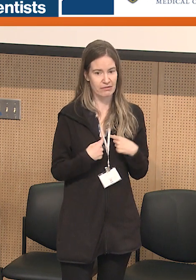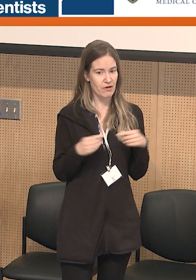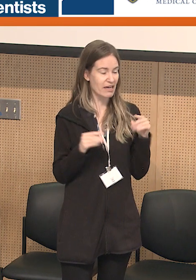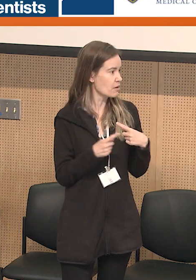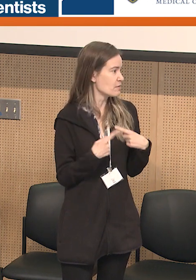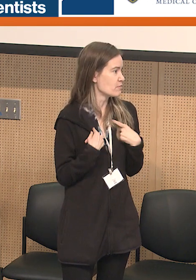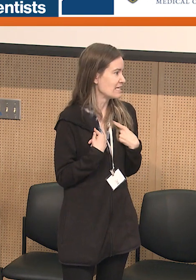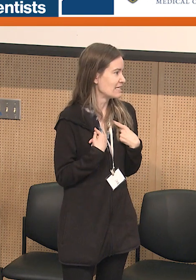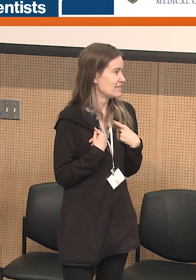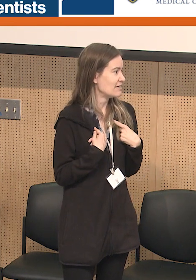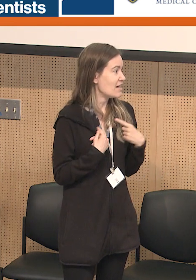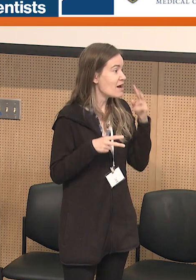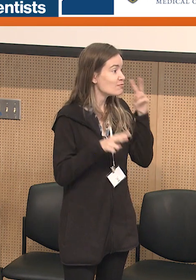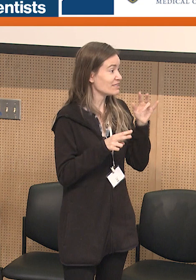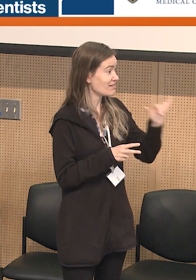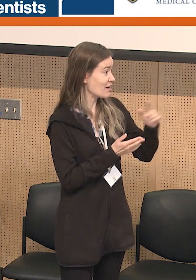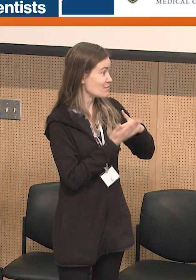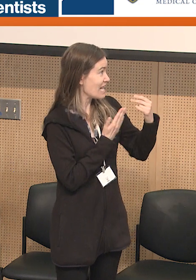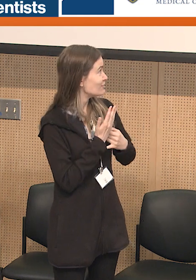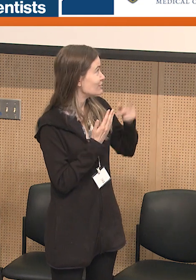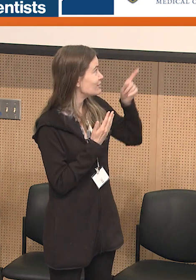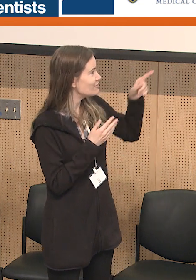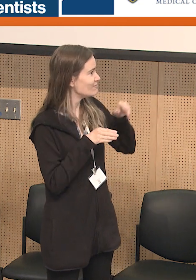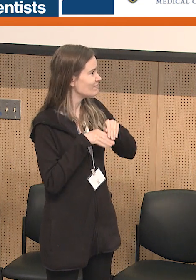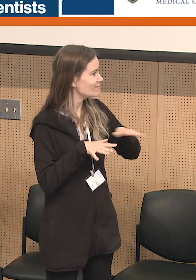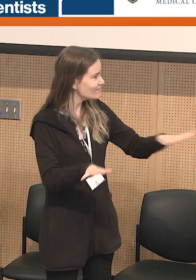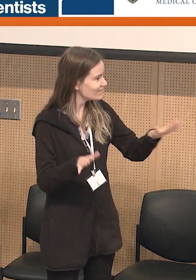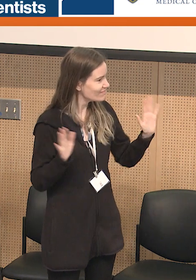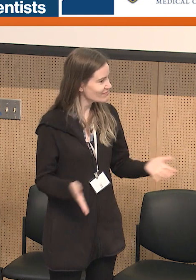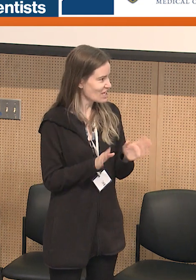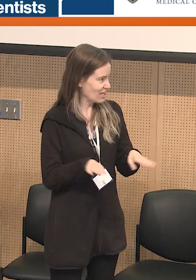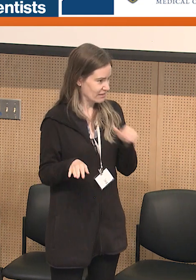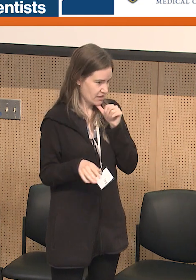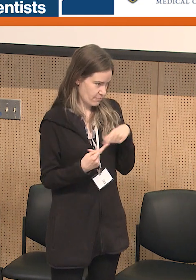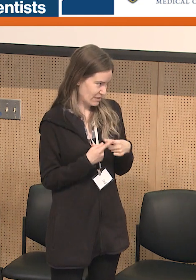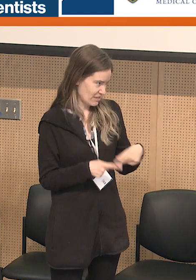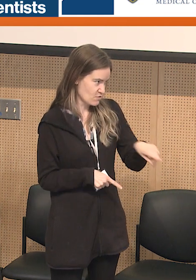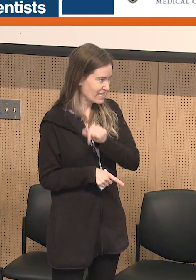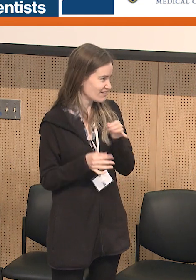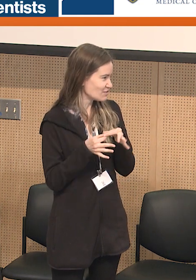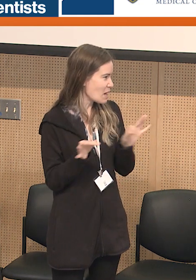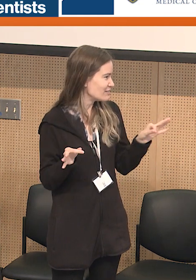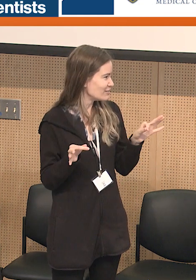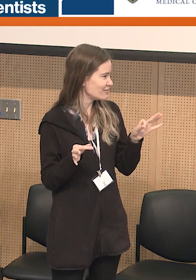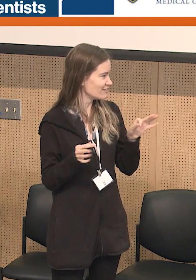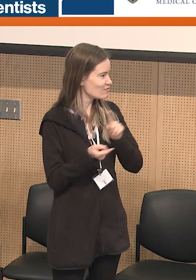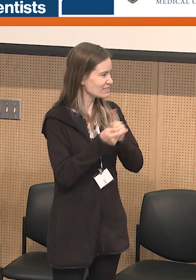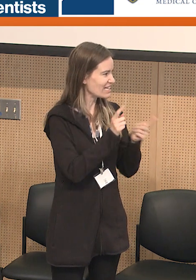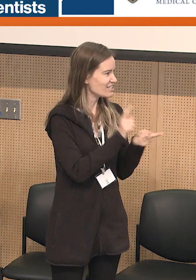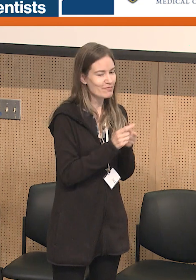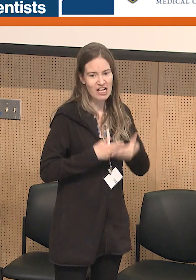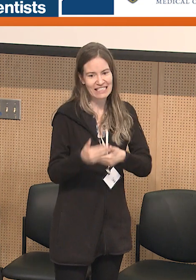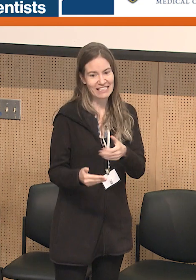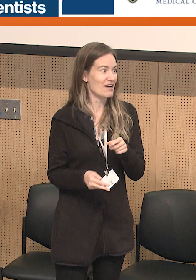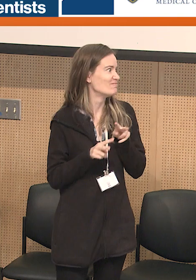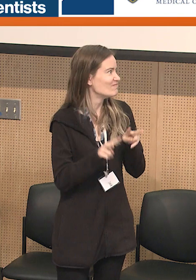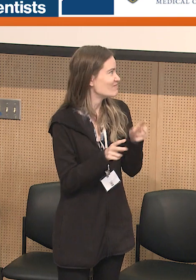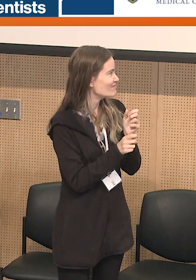And I realized it's not just me and that we do need to encourage children to get that information in their language